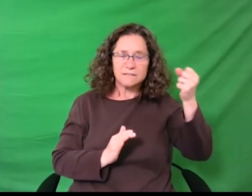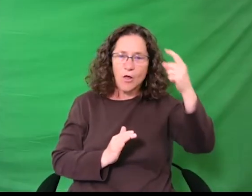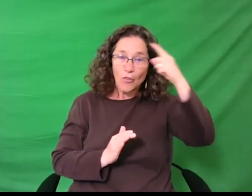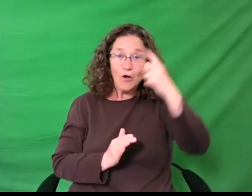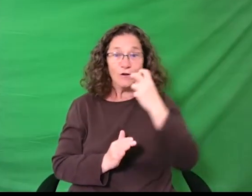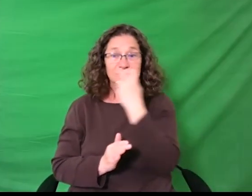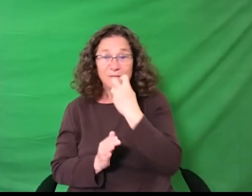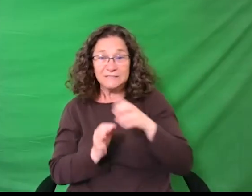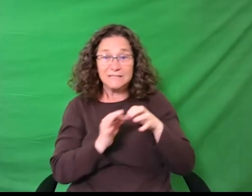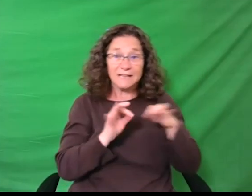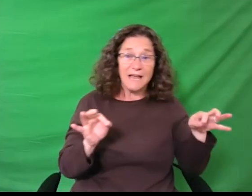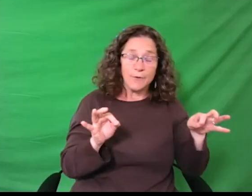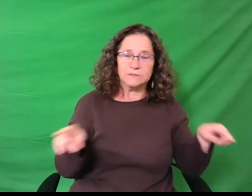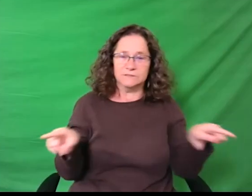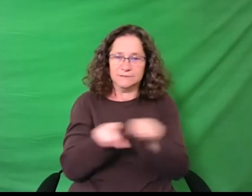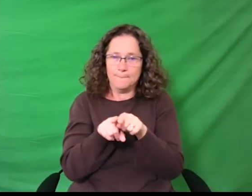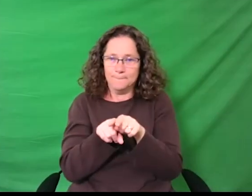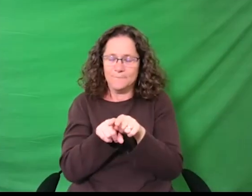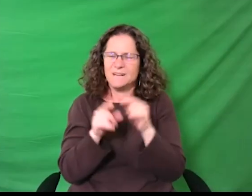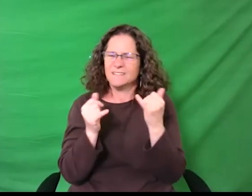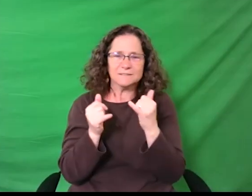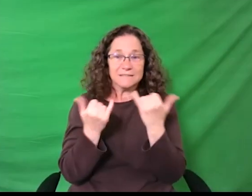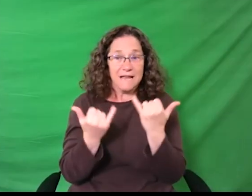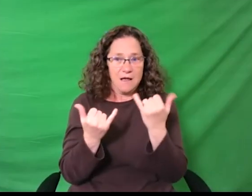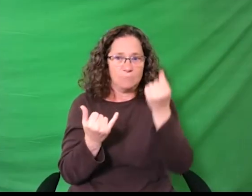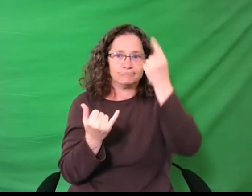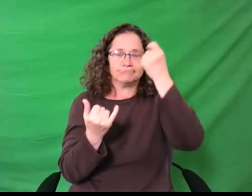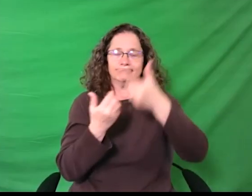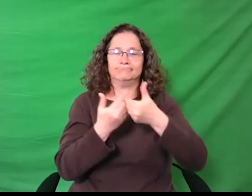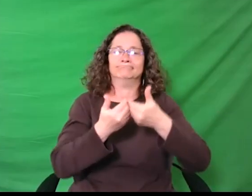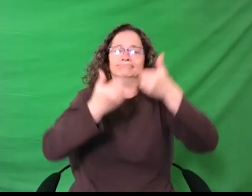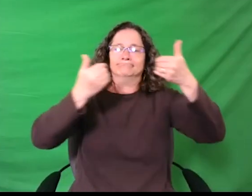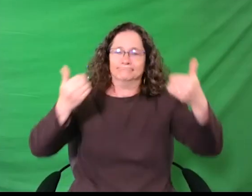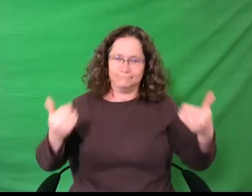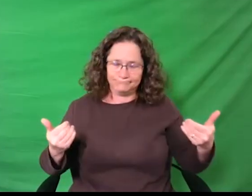And now we've learned more, that speech and language are not the same thing.